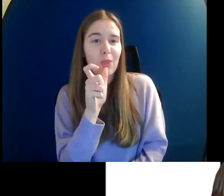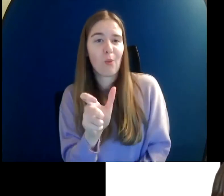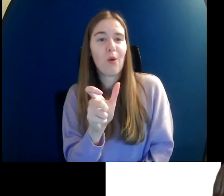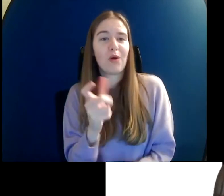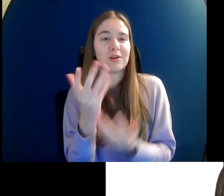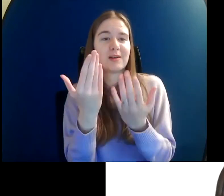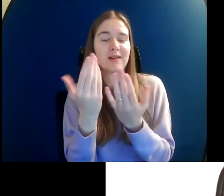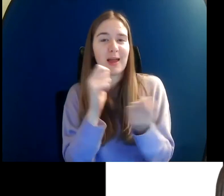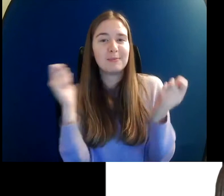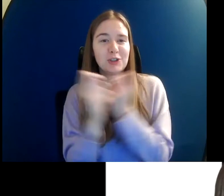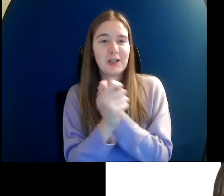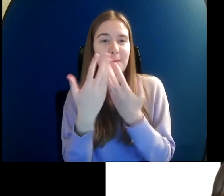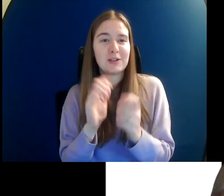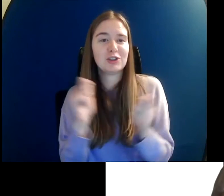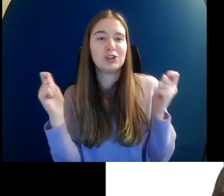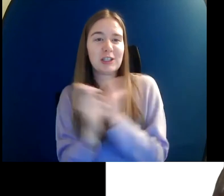has shifted to climate crisis.